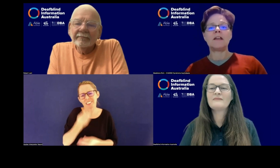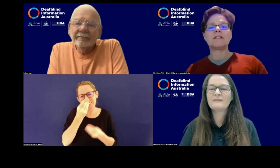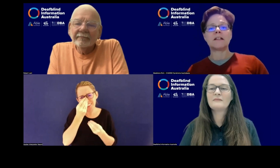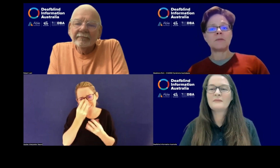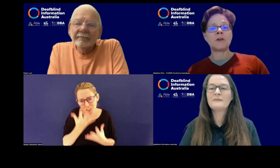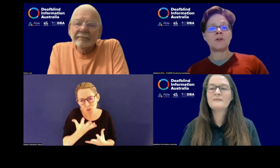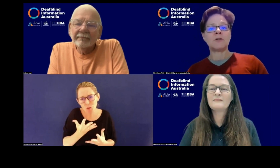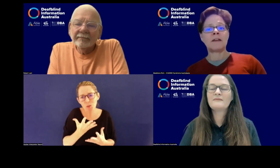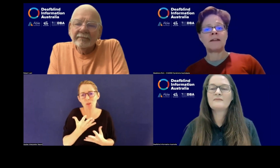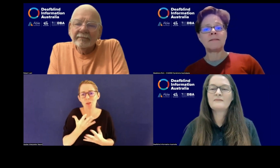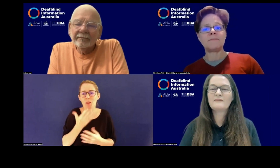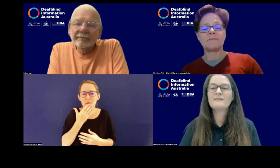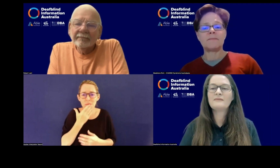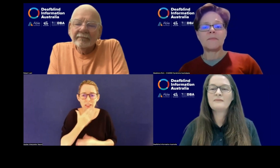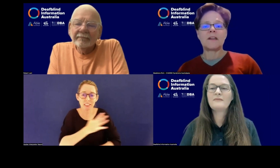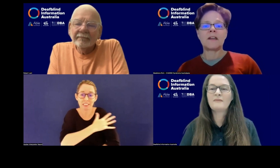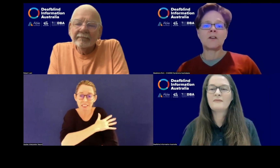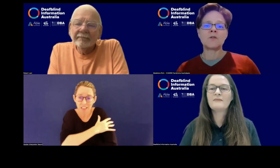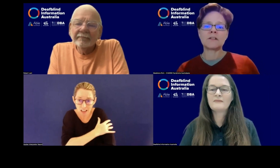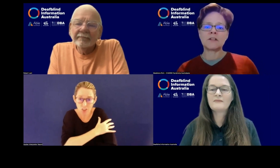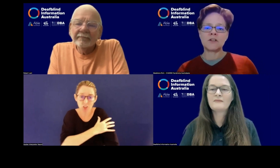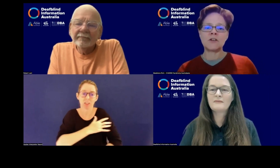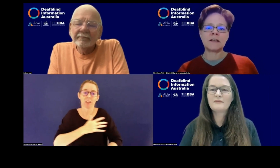Let me know you're there.'